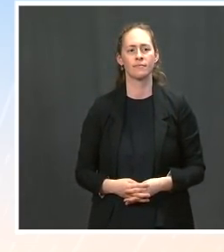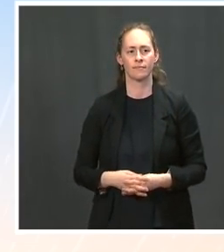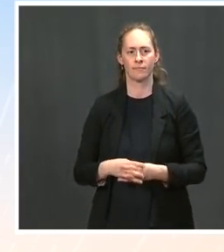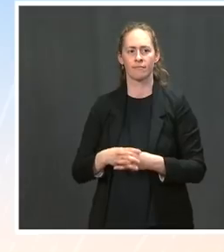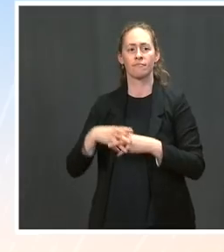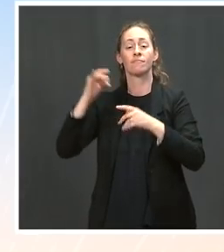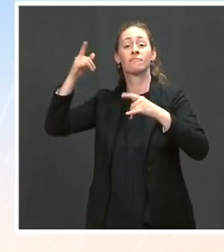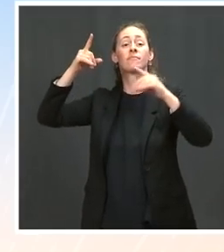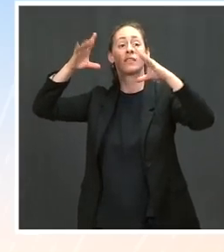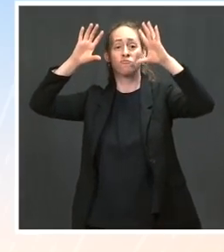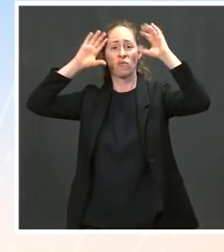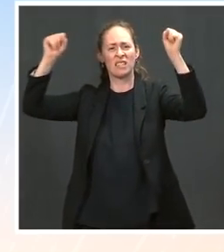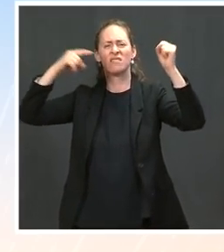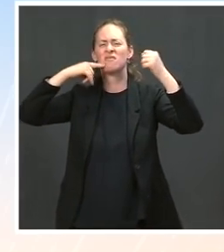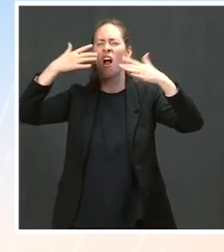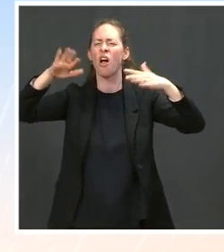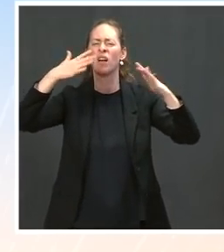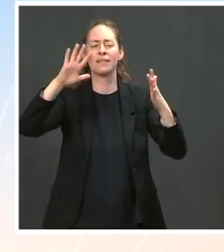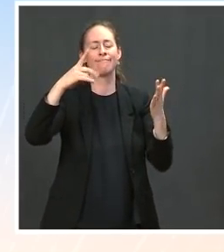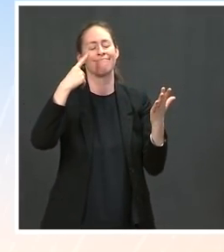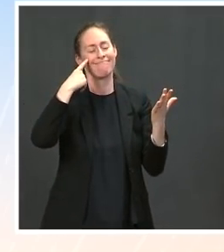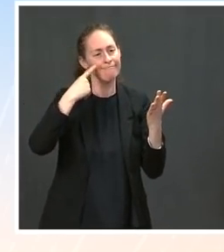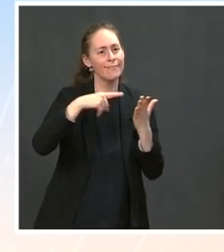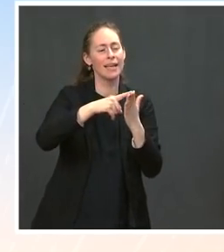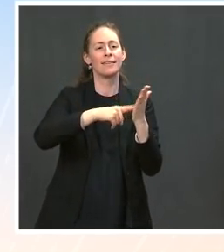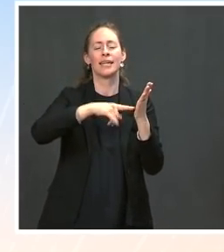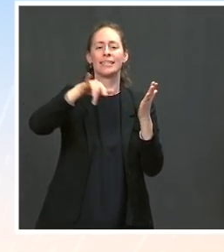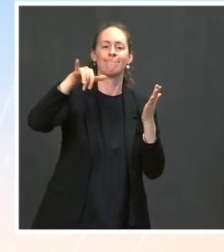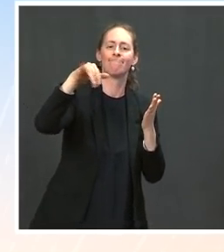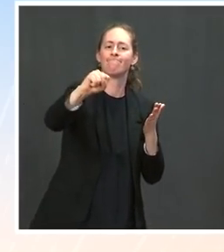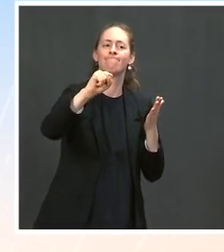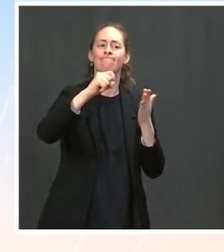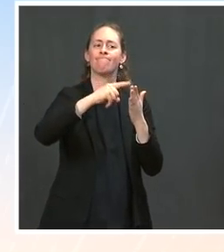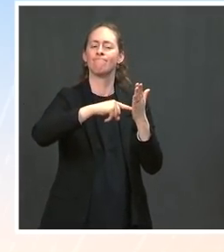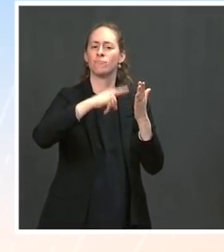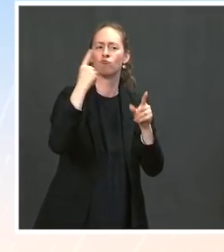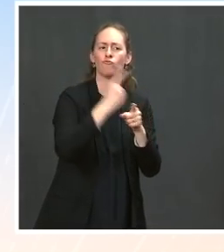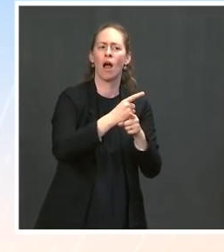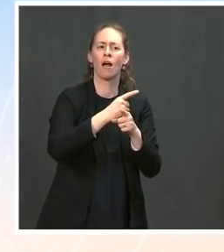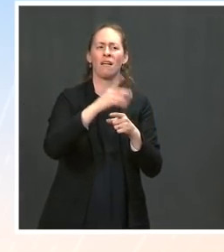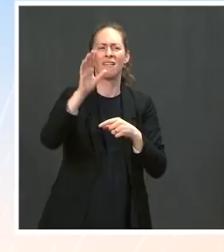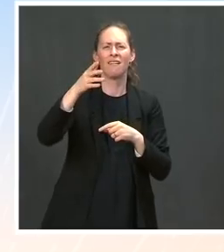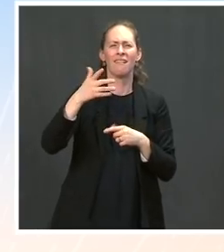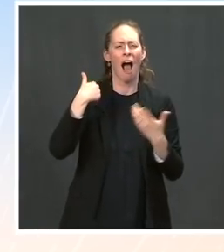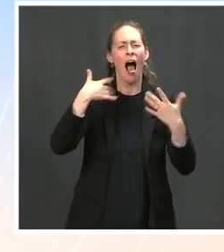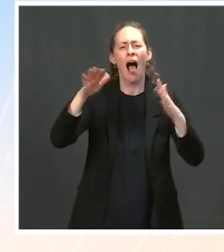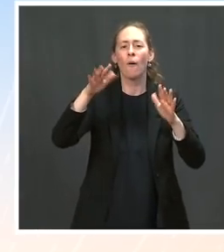Ms. Psaki: I think I've answered this question a couple of times. The Press: Okay. >> Ms. Psaki: Okay. The Press: No, wait. Ms. Psaki: Go ahead. You have another question?